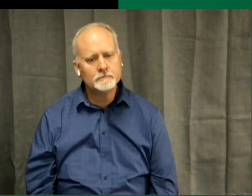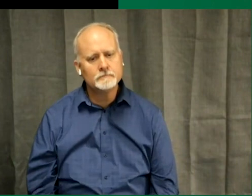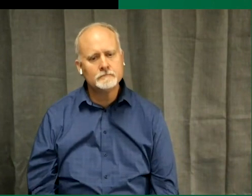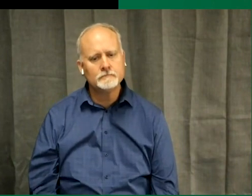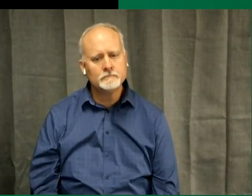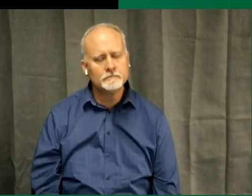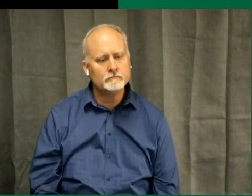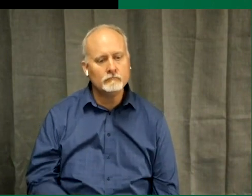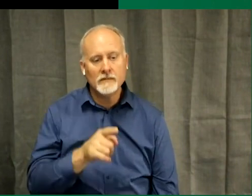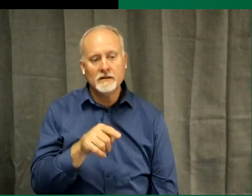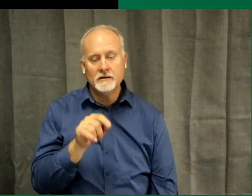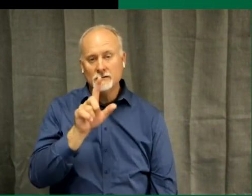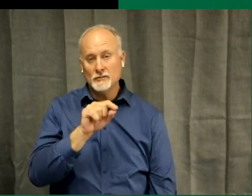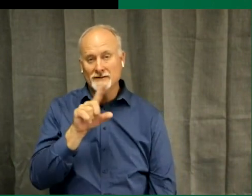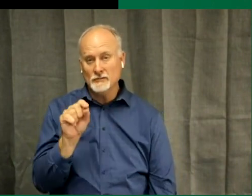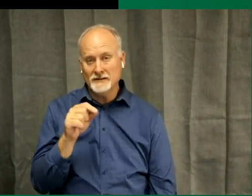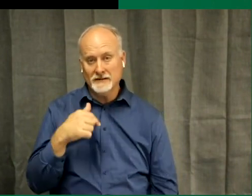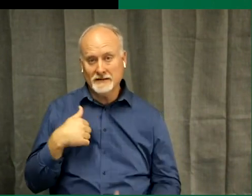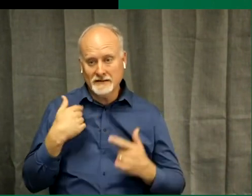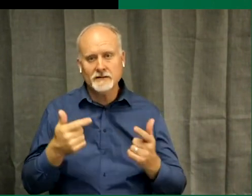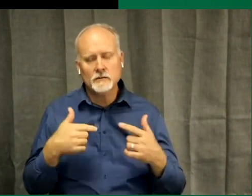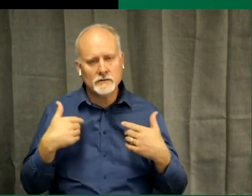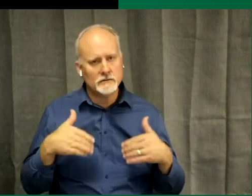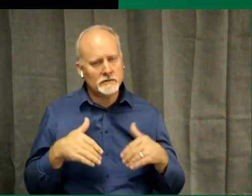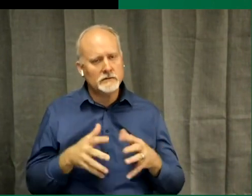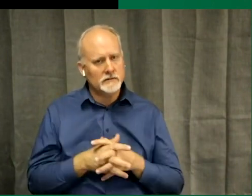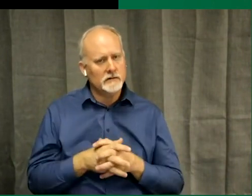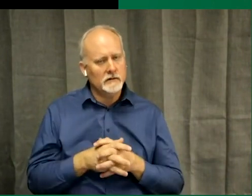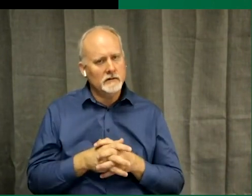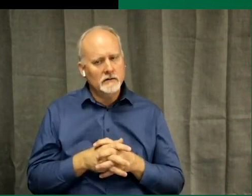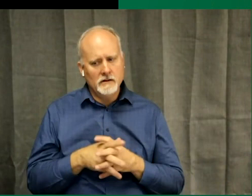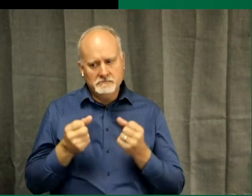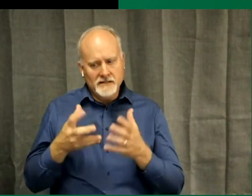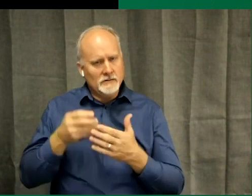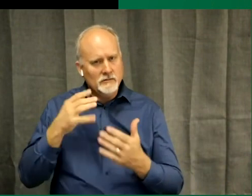so 2020 has been a lot of things a lot of students have felt like it's been three years